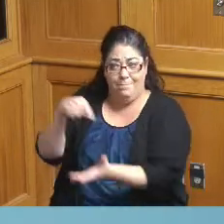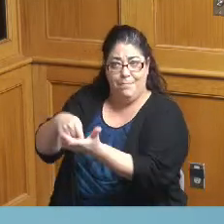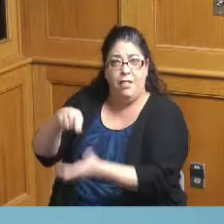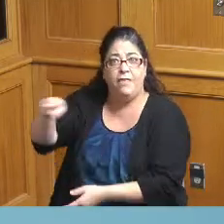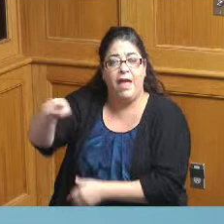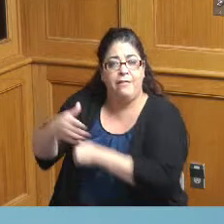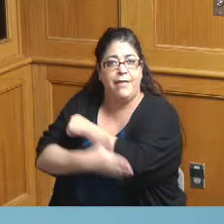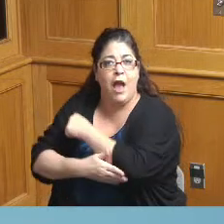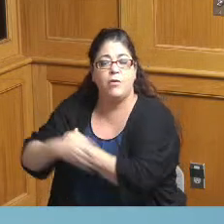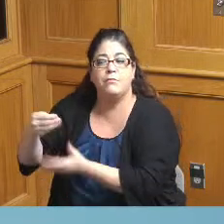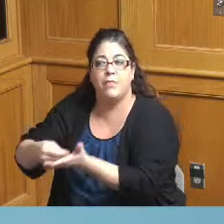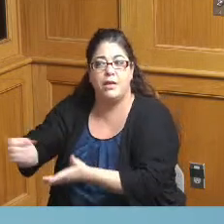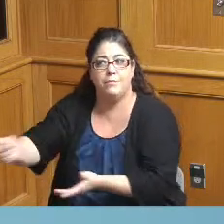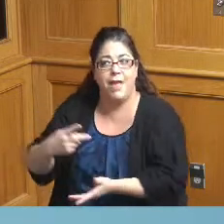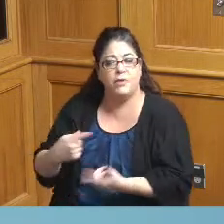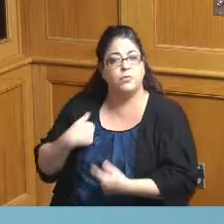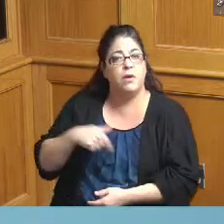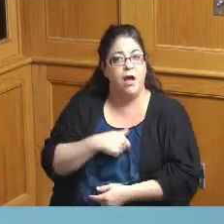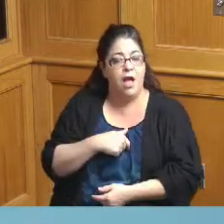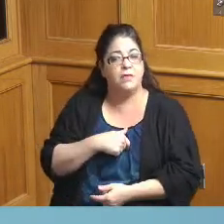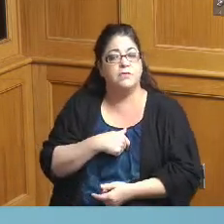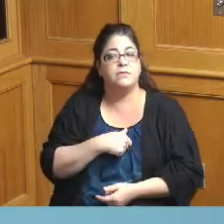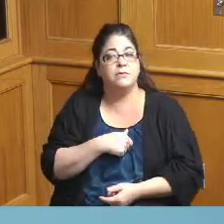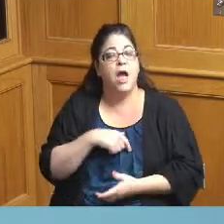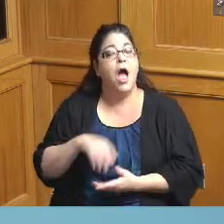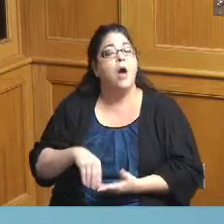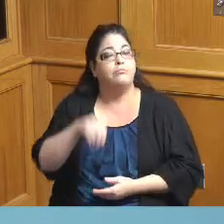they refund that money to us we deposit that in the general fund